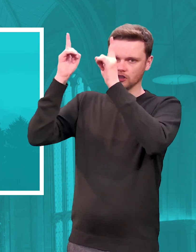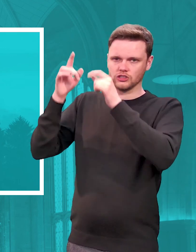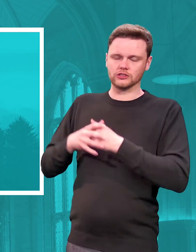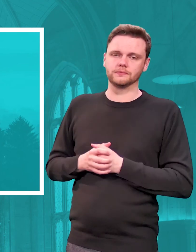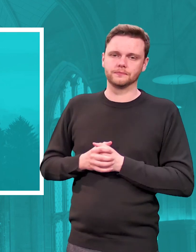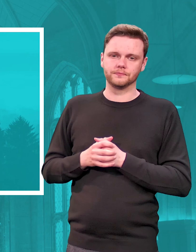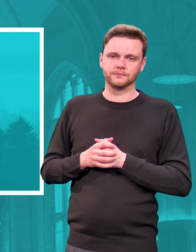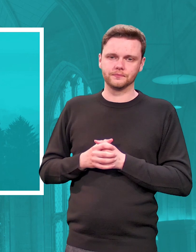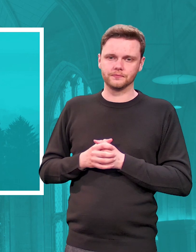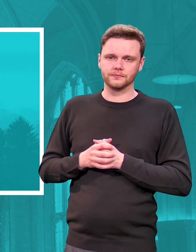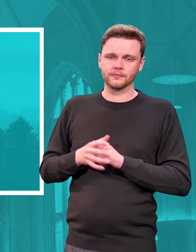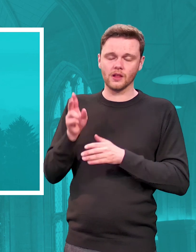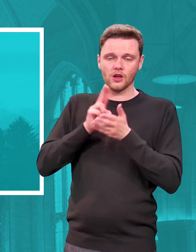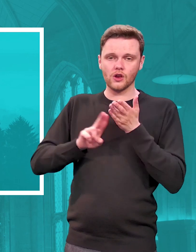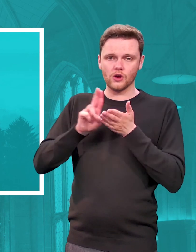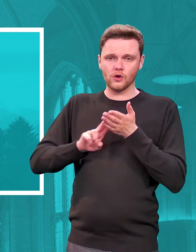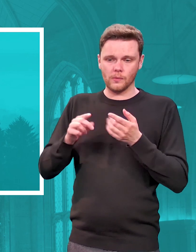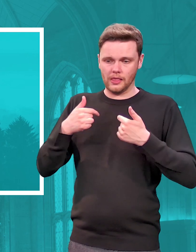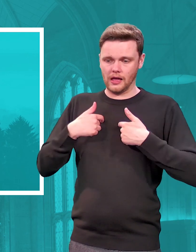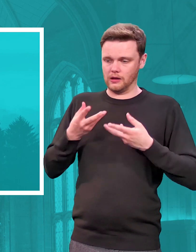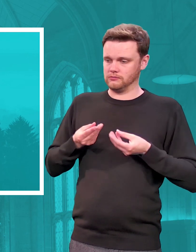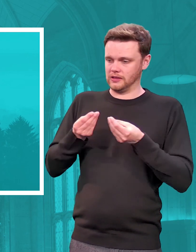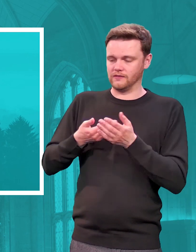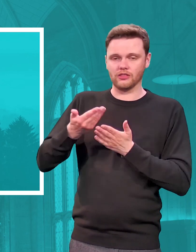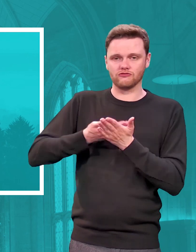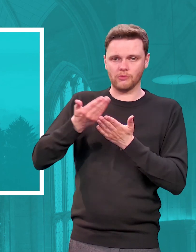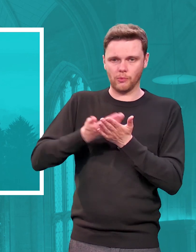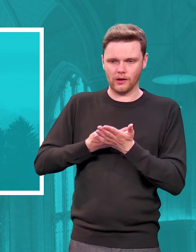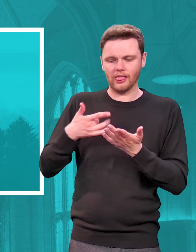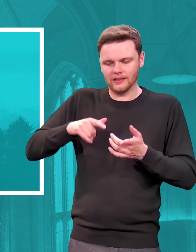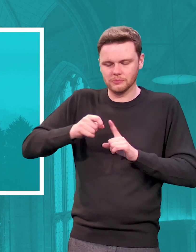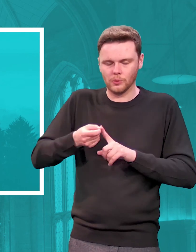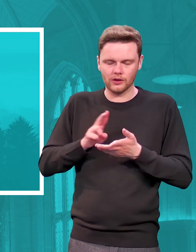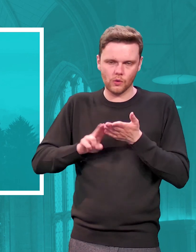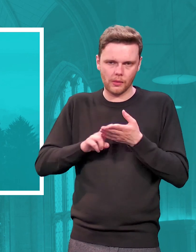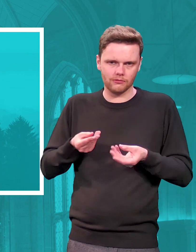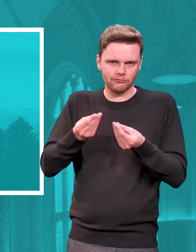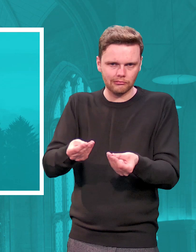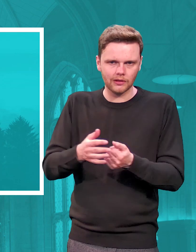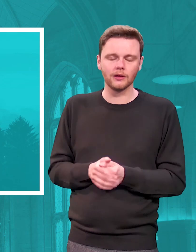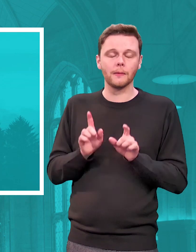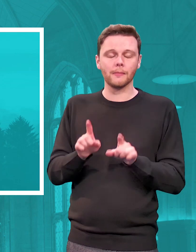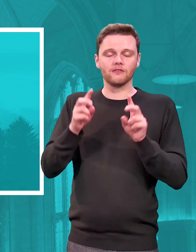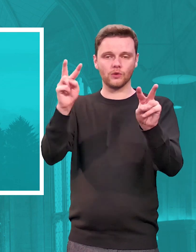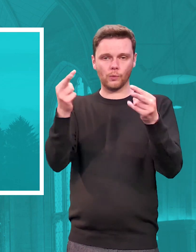Normally I’d present the Report at this point. However, since you’re watching this online